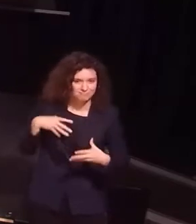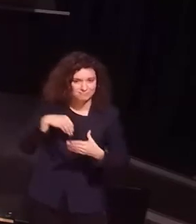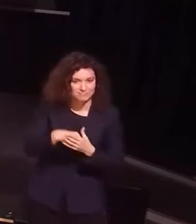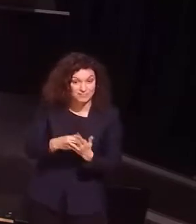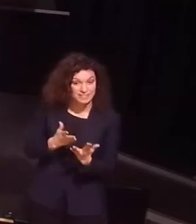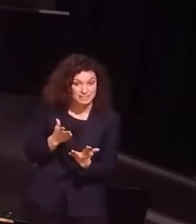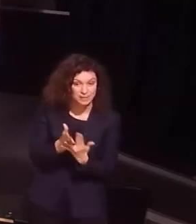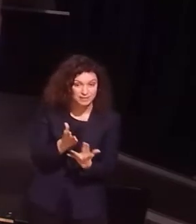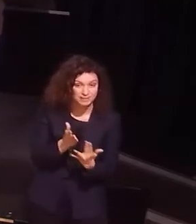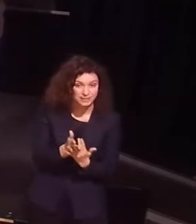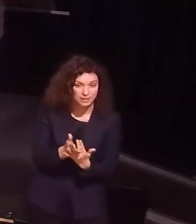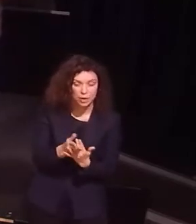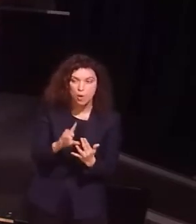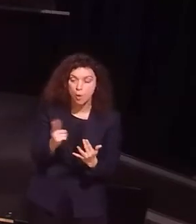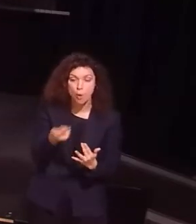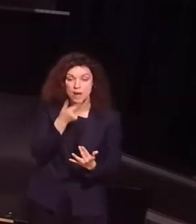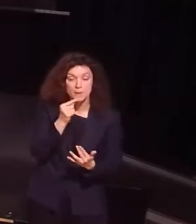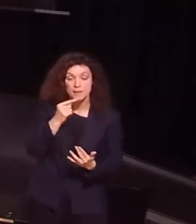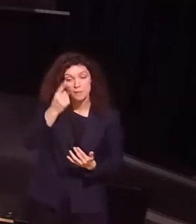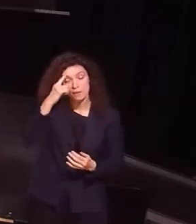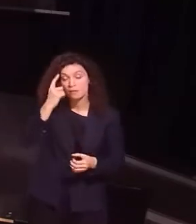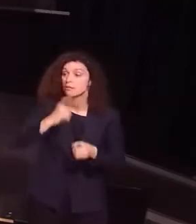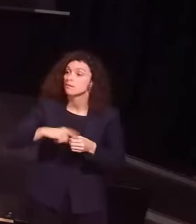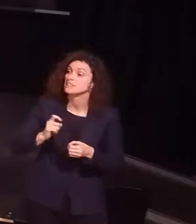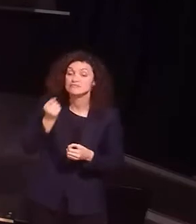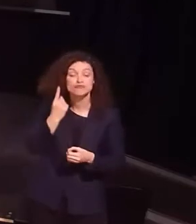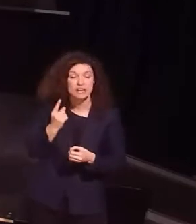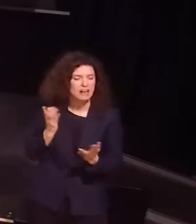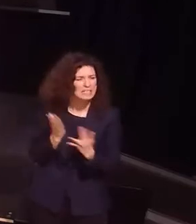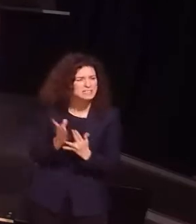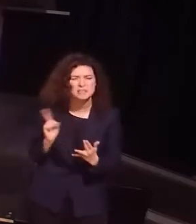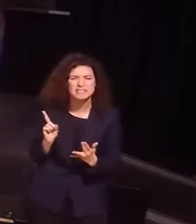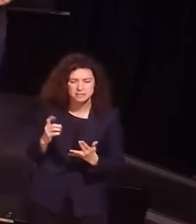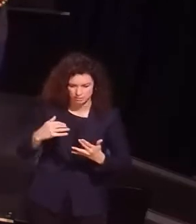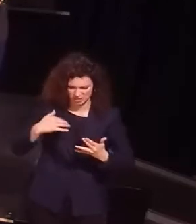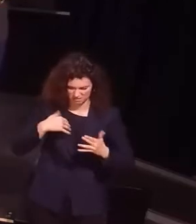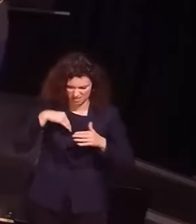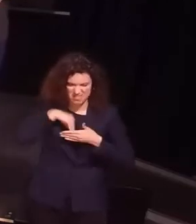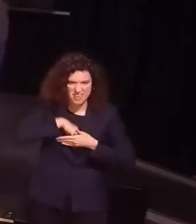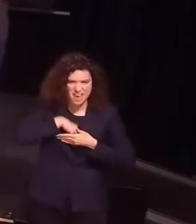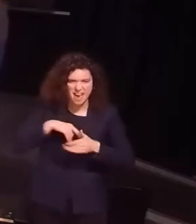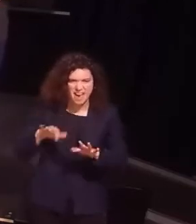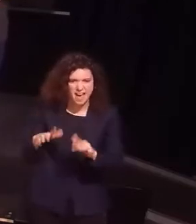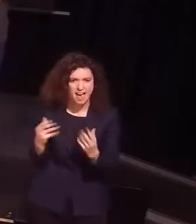and don't even know they're allies yet. You know, at Microsoft we've seen a large influx